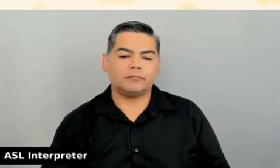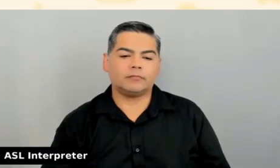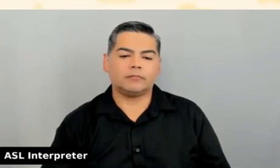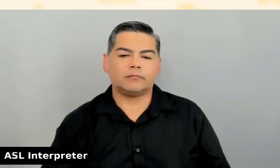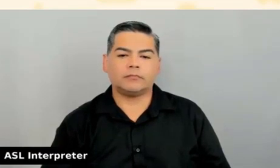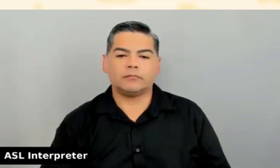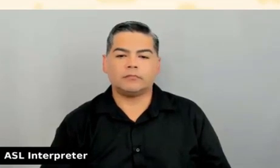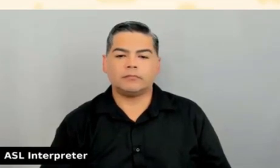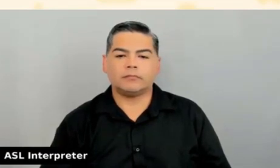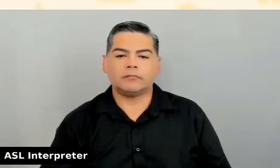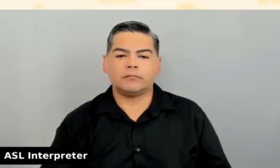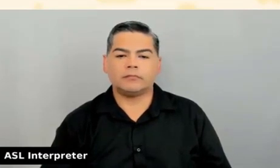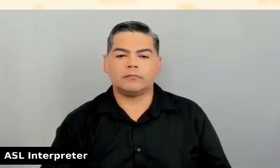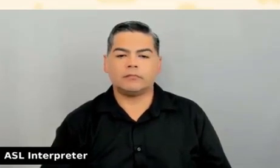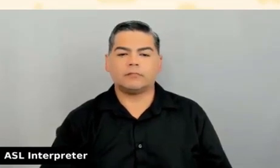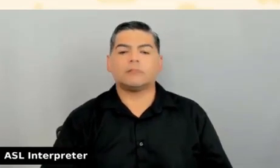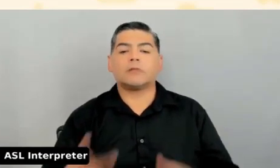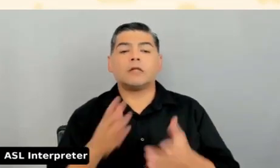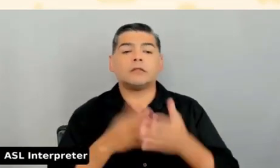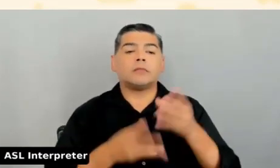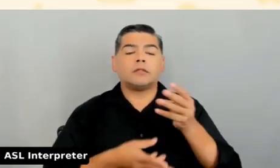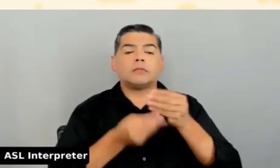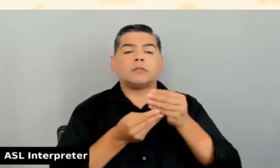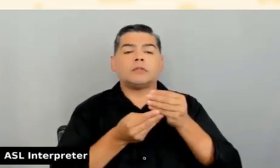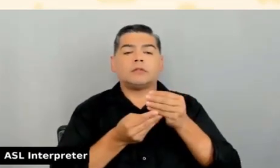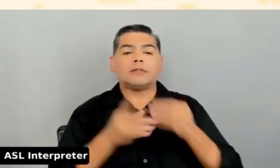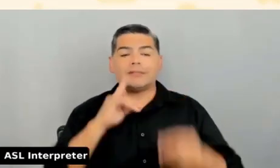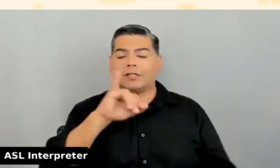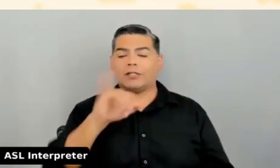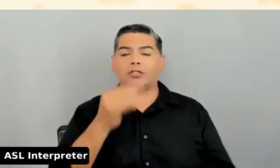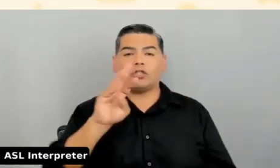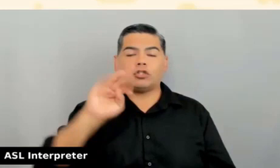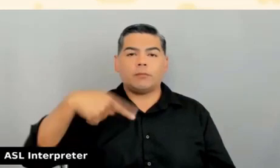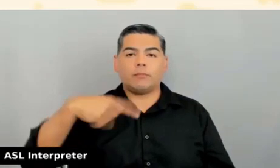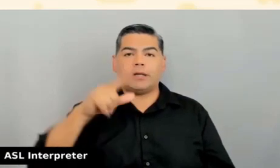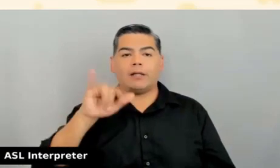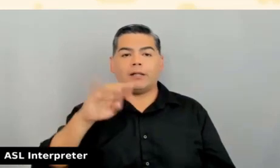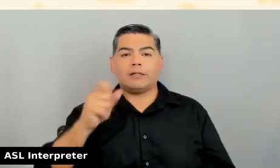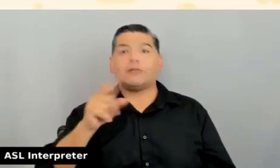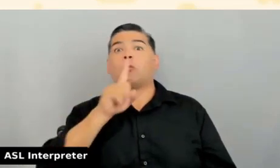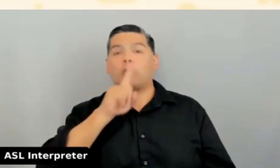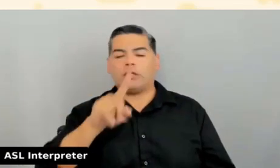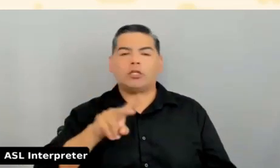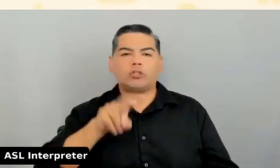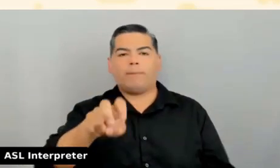Some additional items ensure that jump links actually jump. So I grabbed a different website.